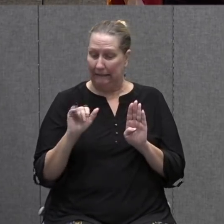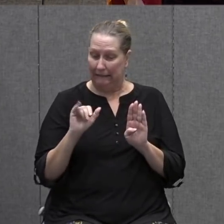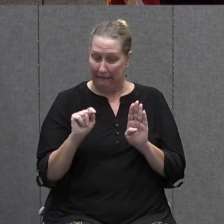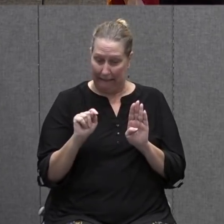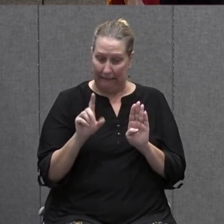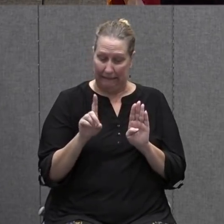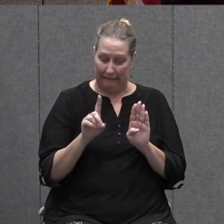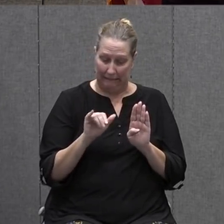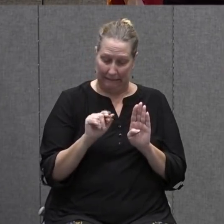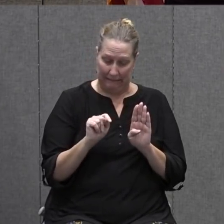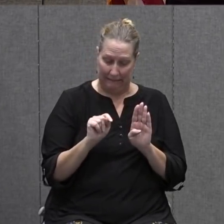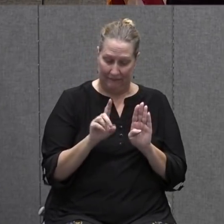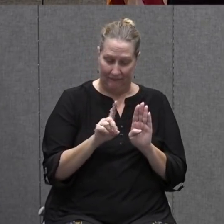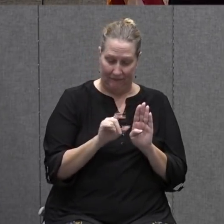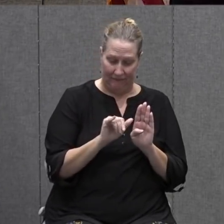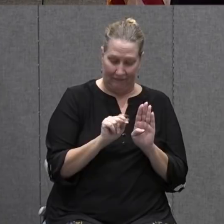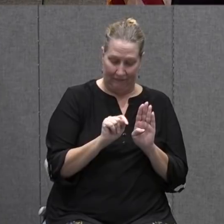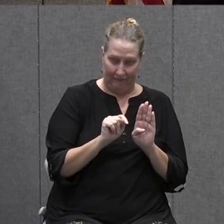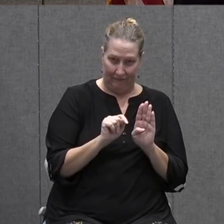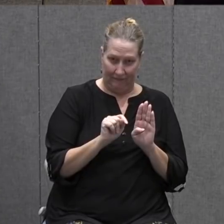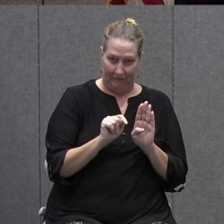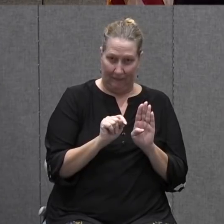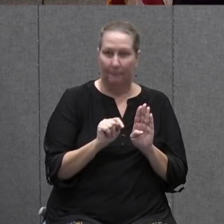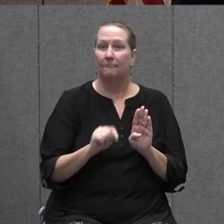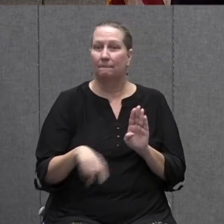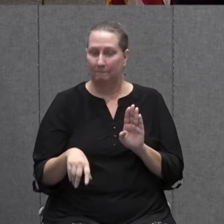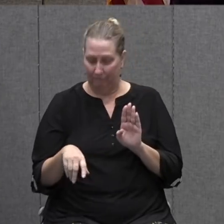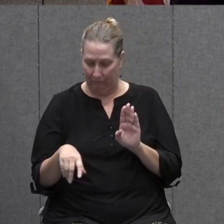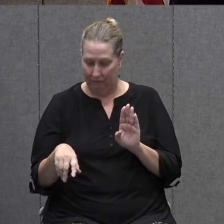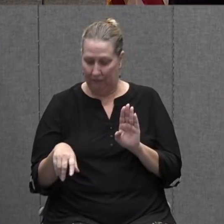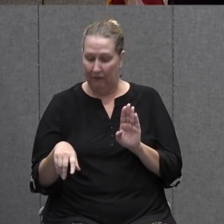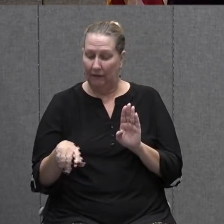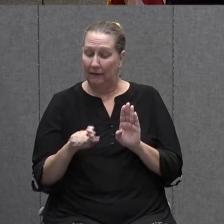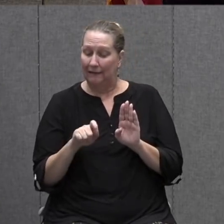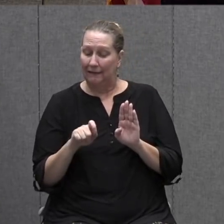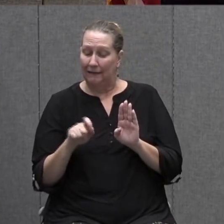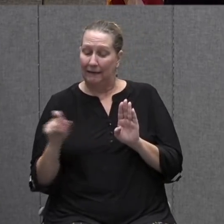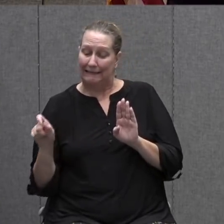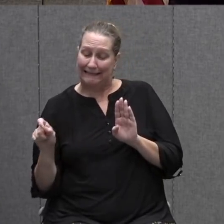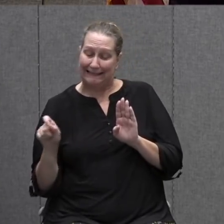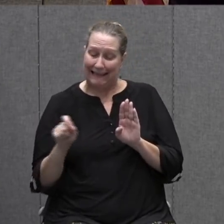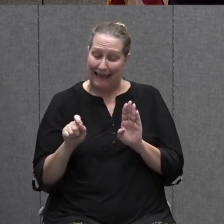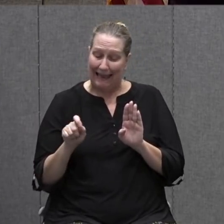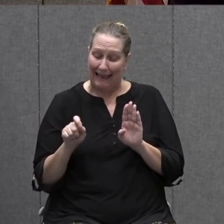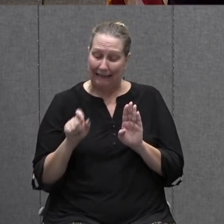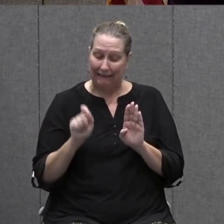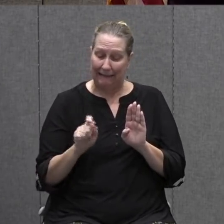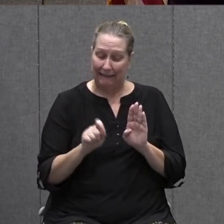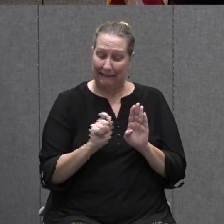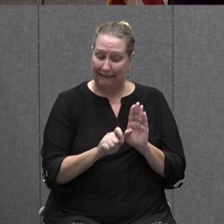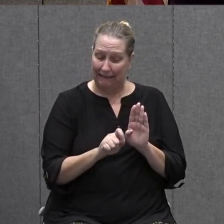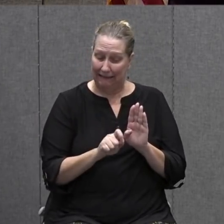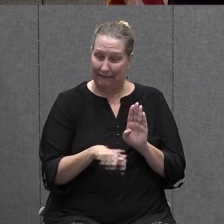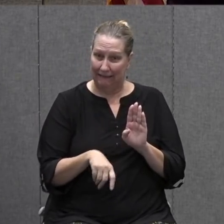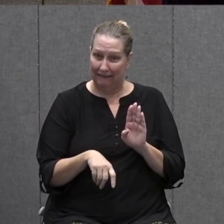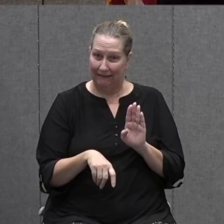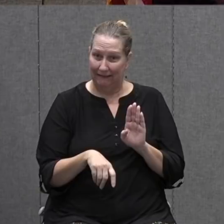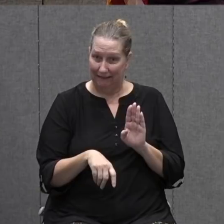So you would hear dat dit dit dit. Is that starting to sound like what we heard earlier, the SOS?